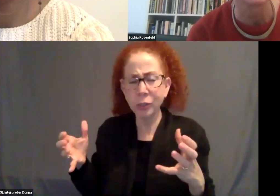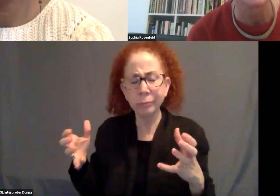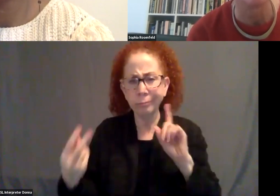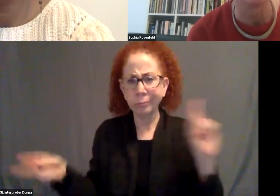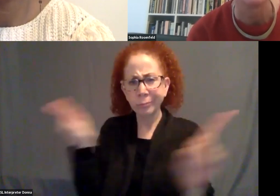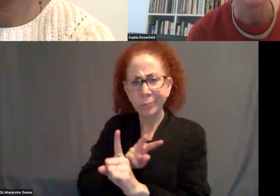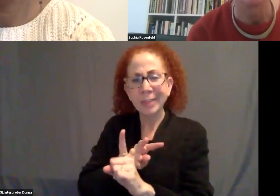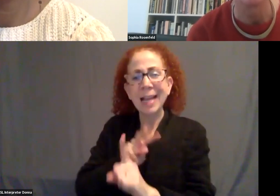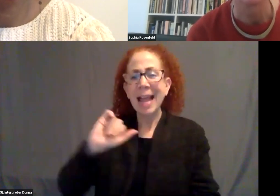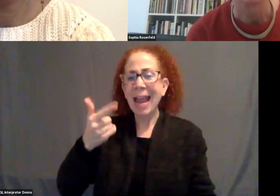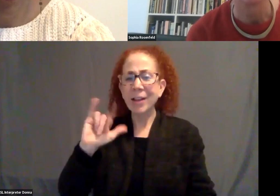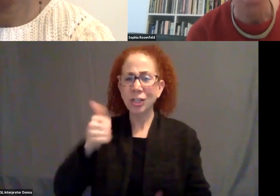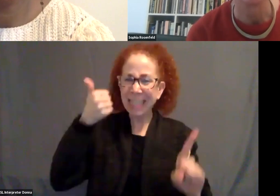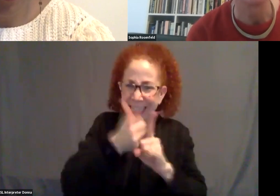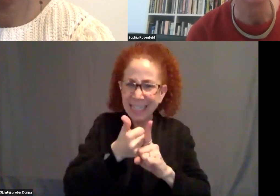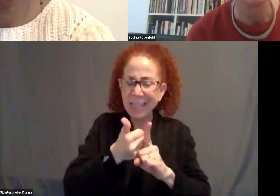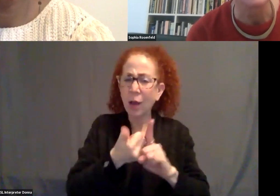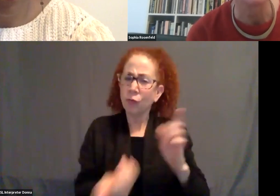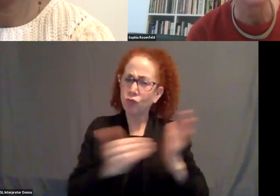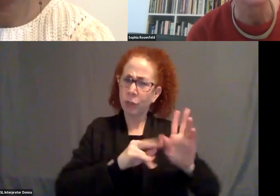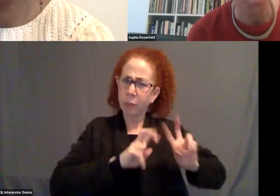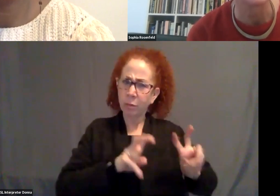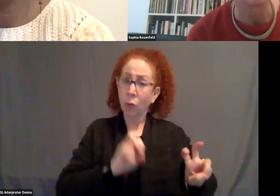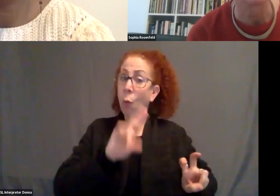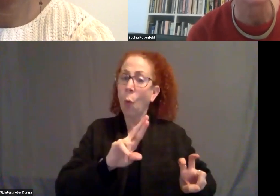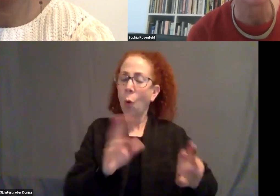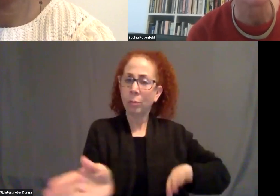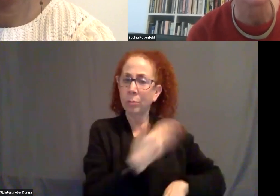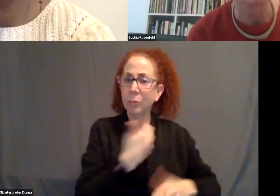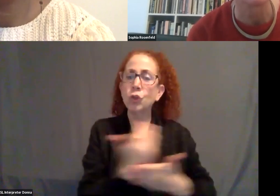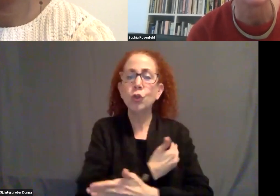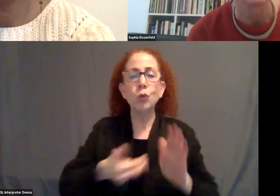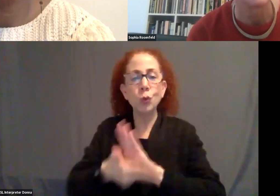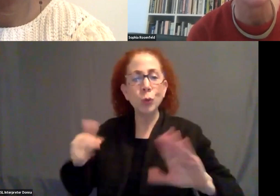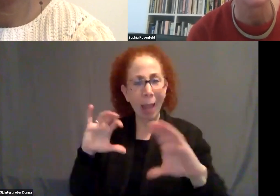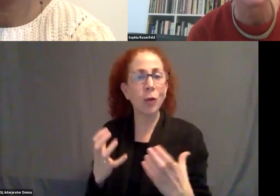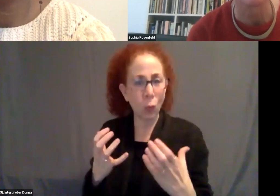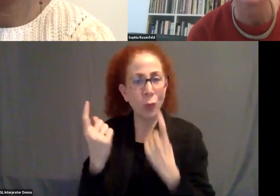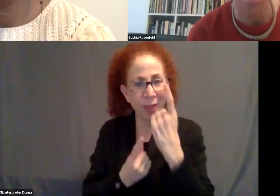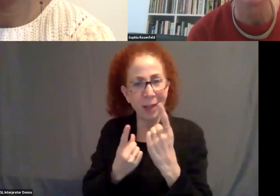itself, or find a new category altogether to start thinking about children's lives.